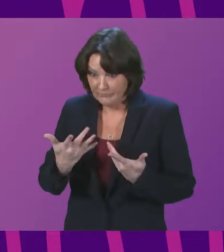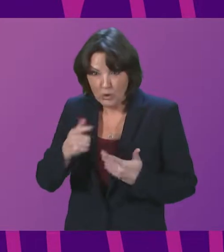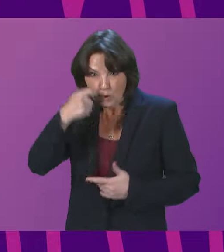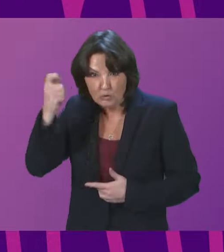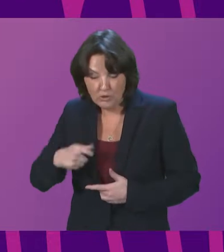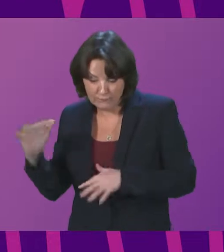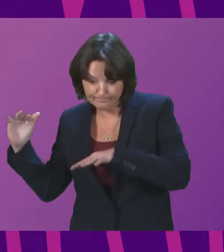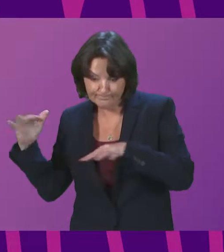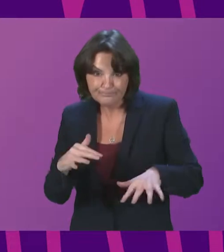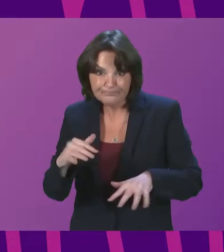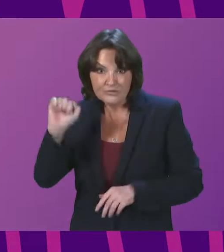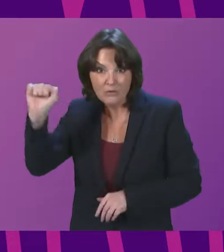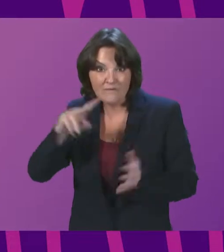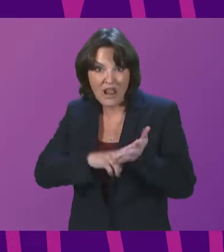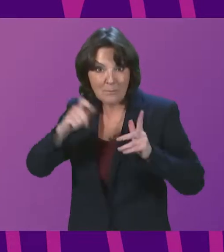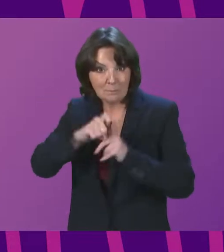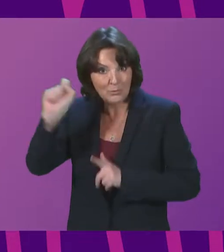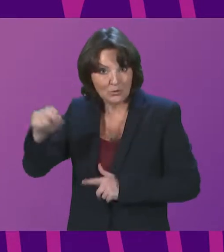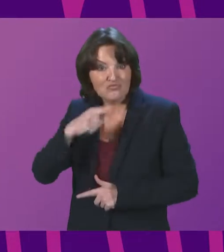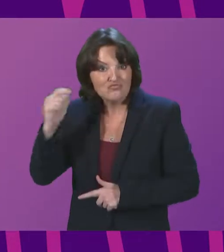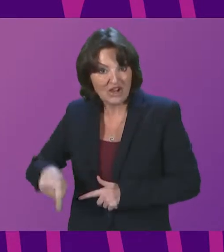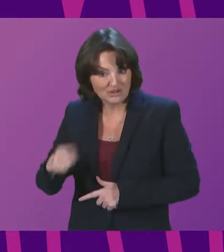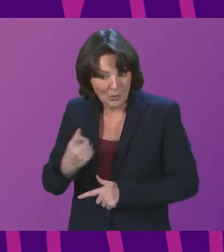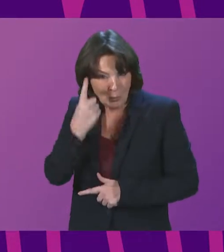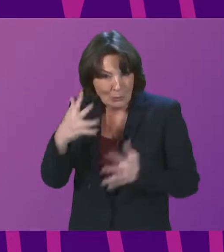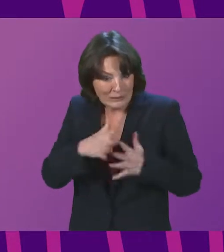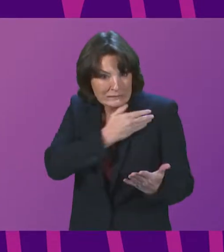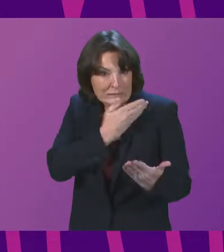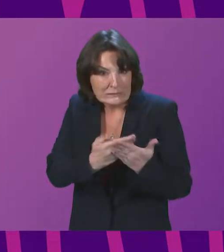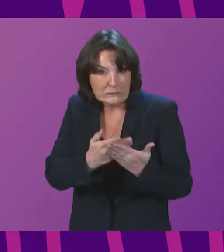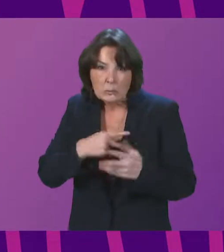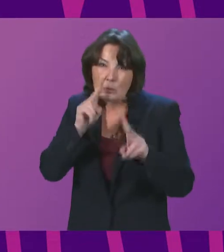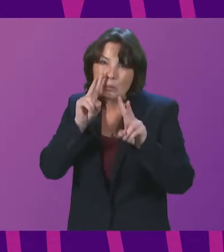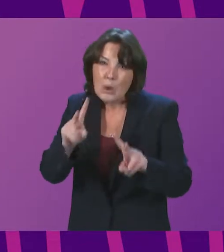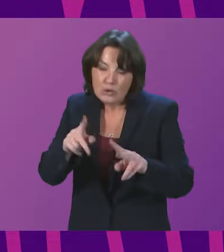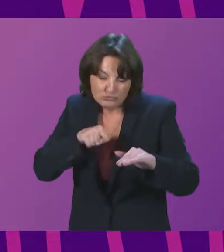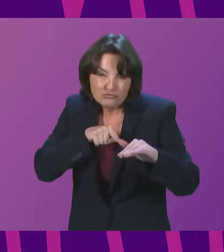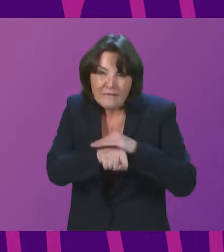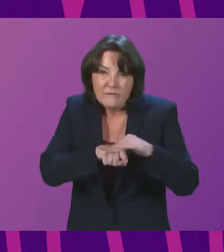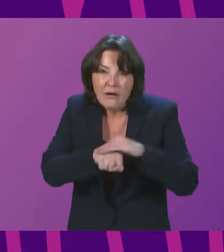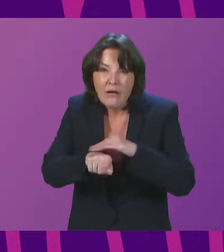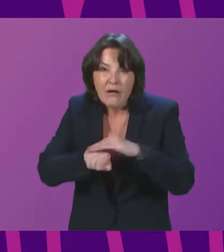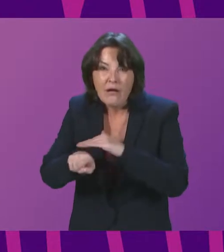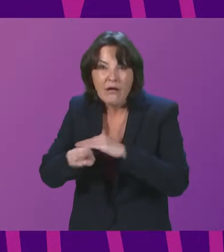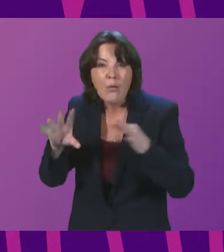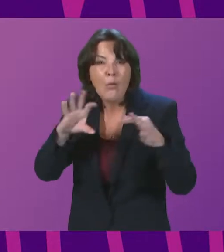by Vladimir Putin and his forces. That has been one week of watching refugees forced to flee their homes, watching cities